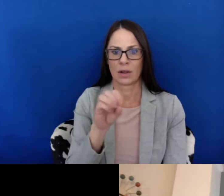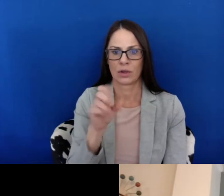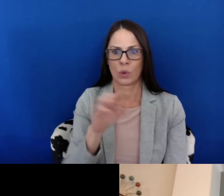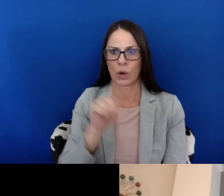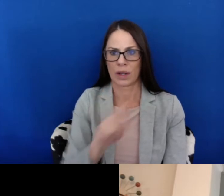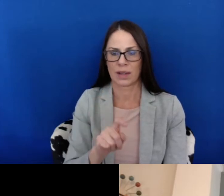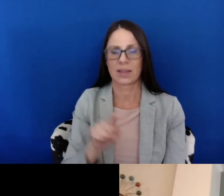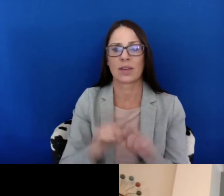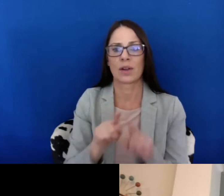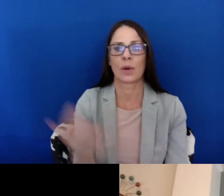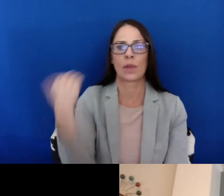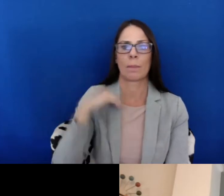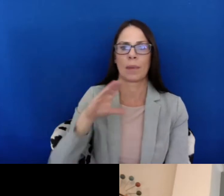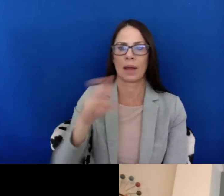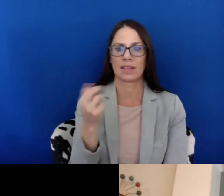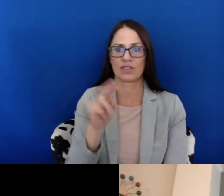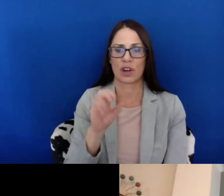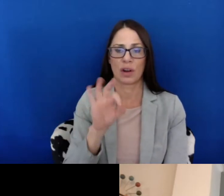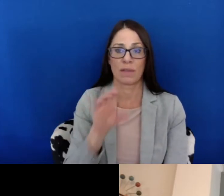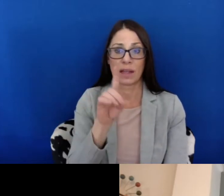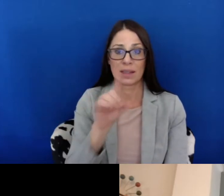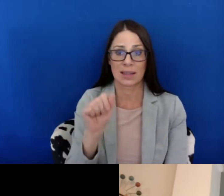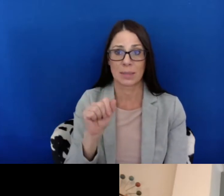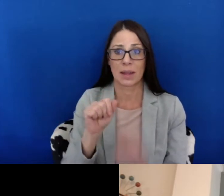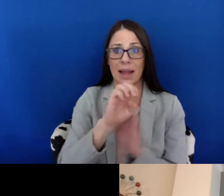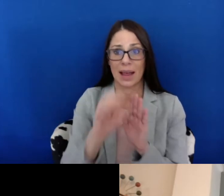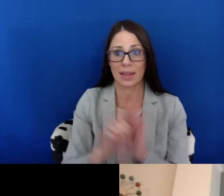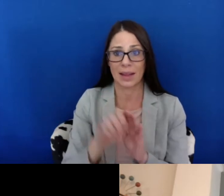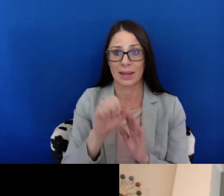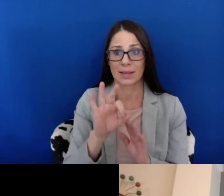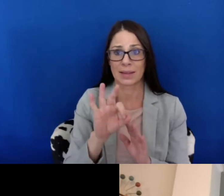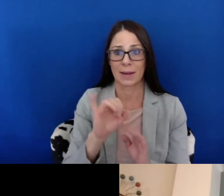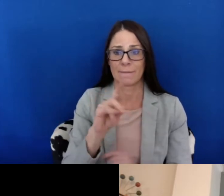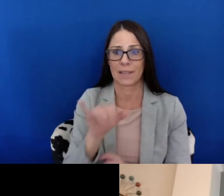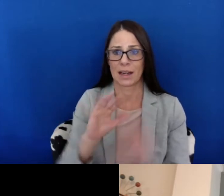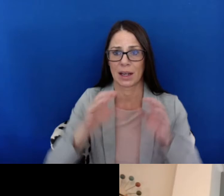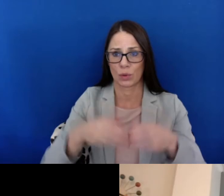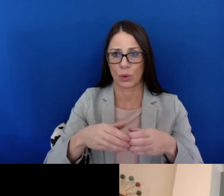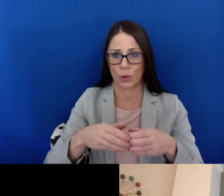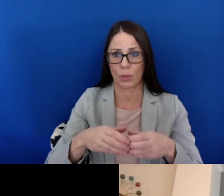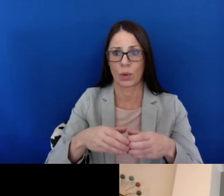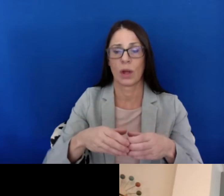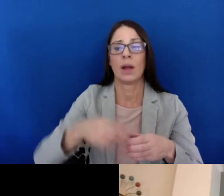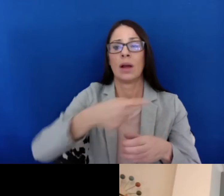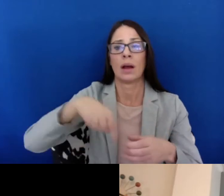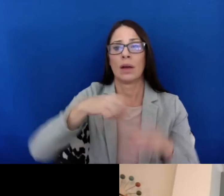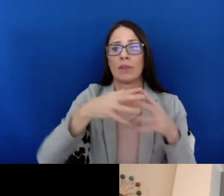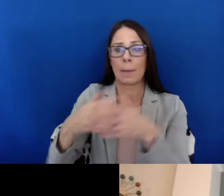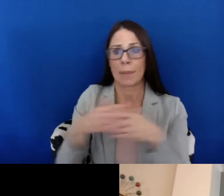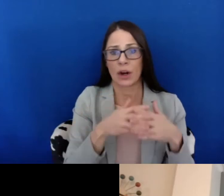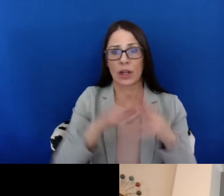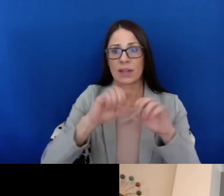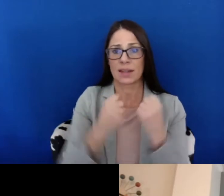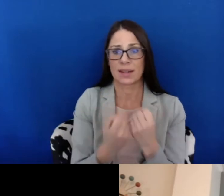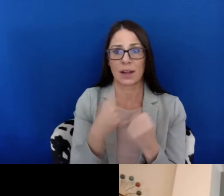of the disability, ethics, affinity group of the American Society for bioethics and